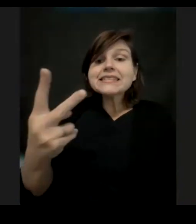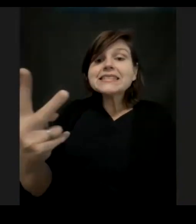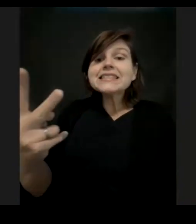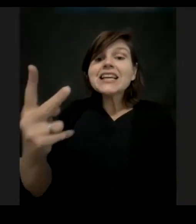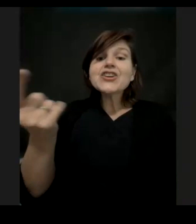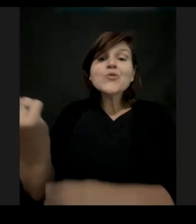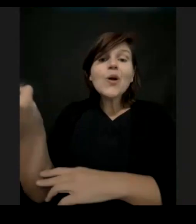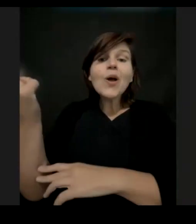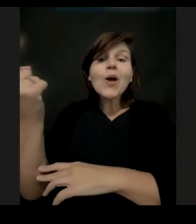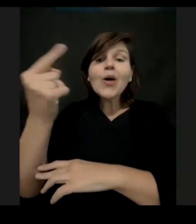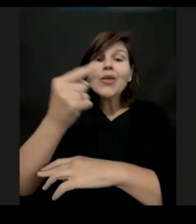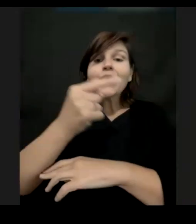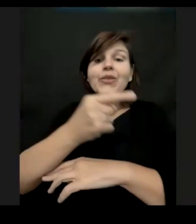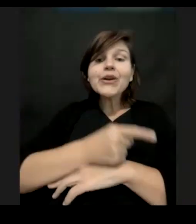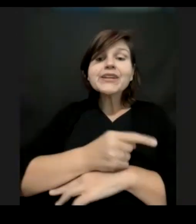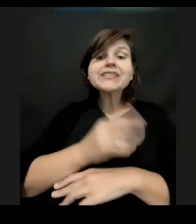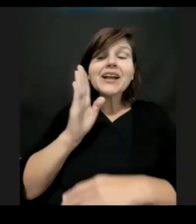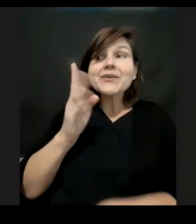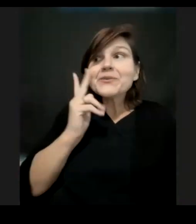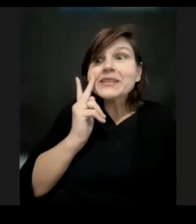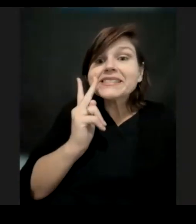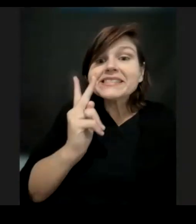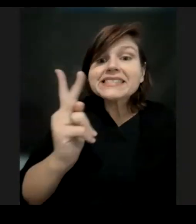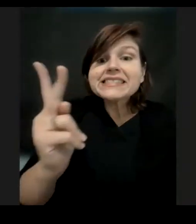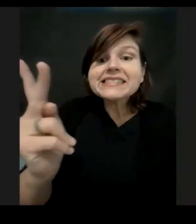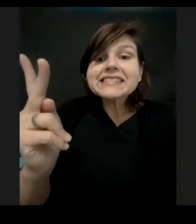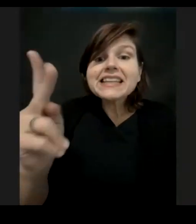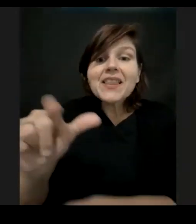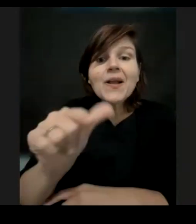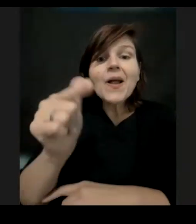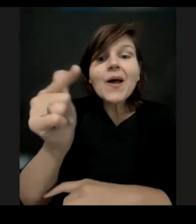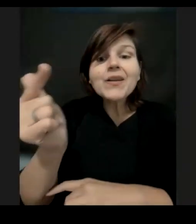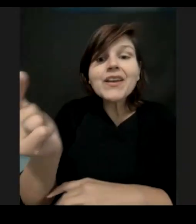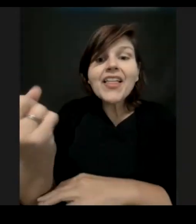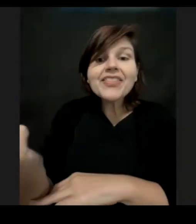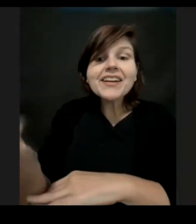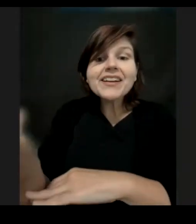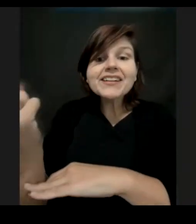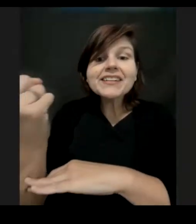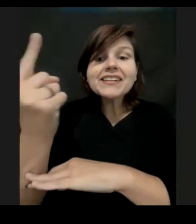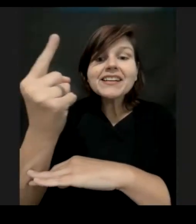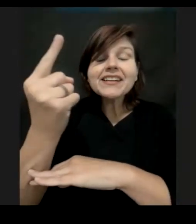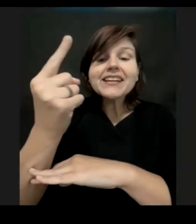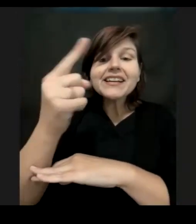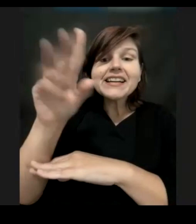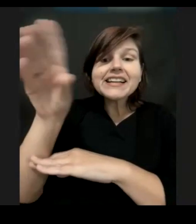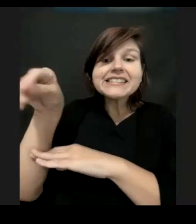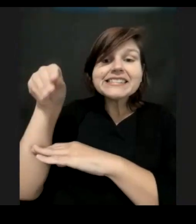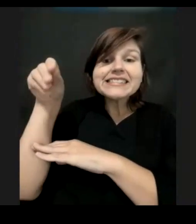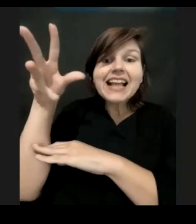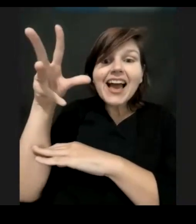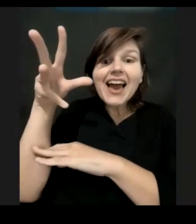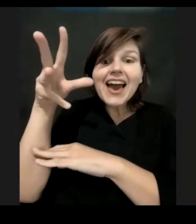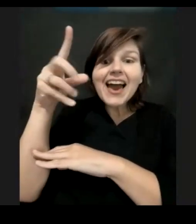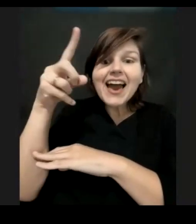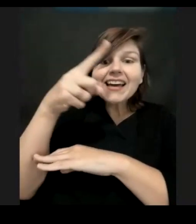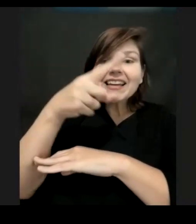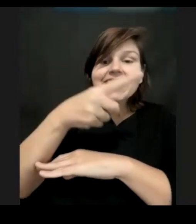We’ll see you, Marvin on another sunny day! ∂ ∂ Whoop-a-dee-doo.